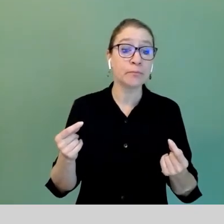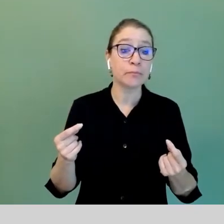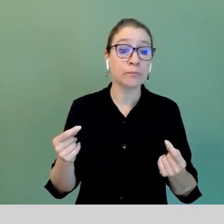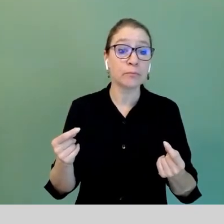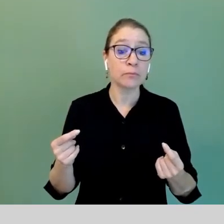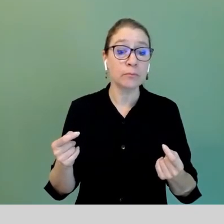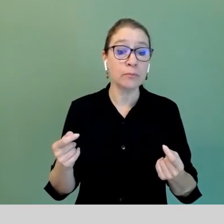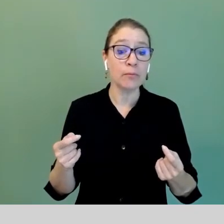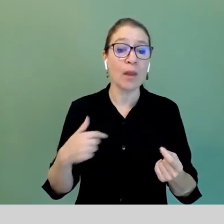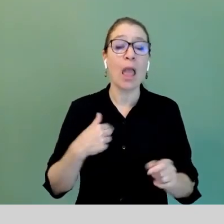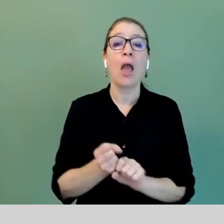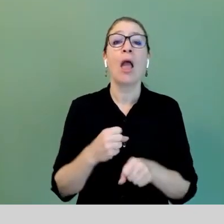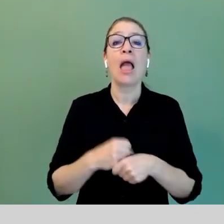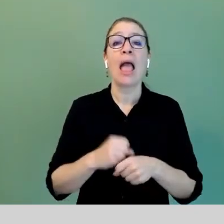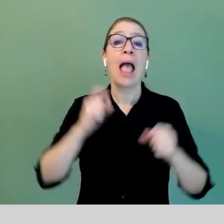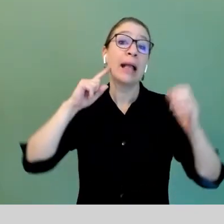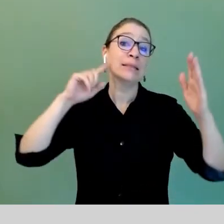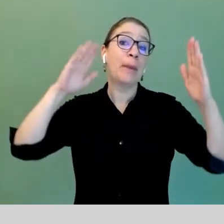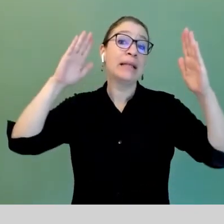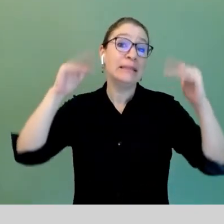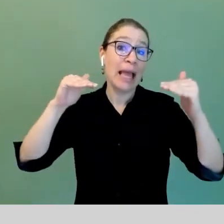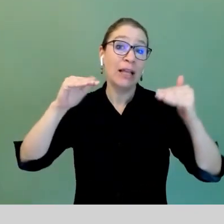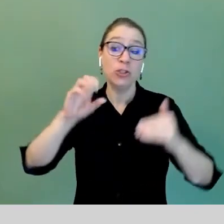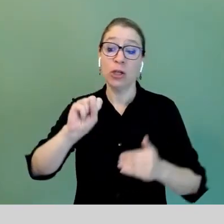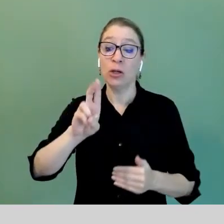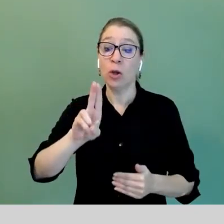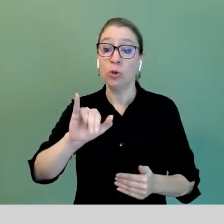is I'm actually going to create an expectation suite